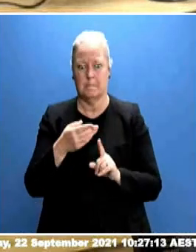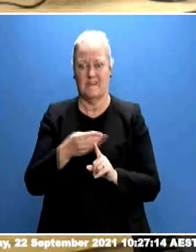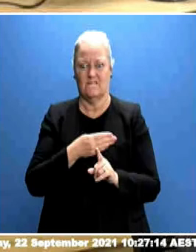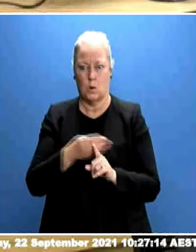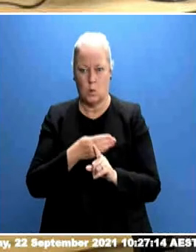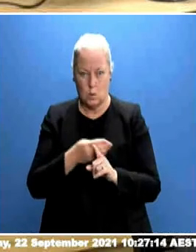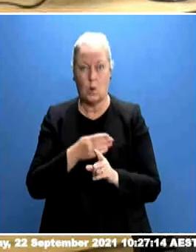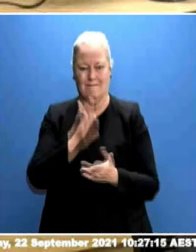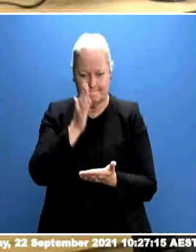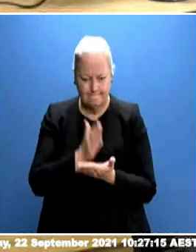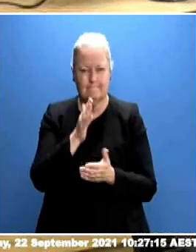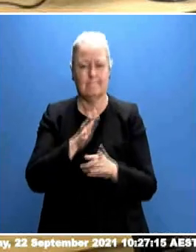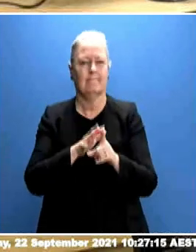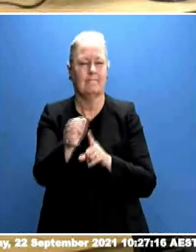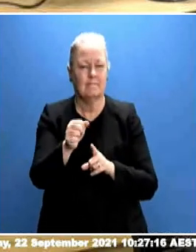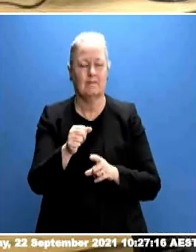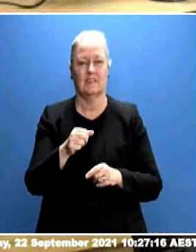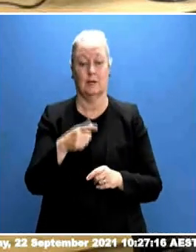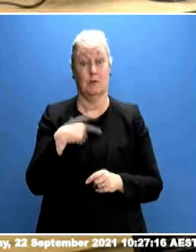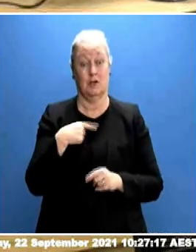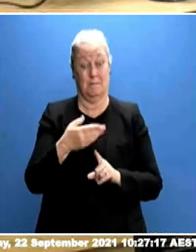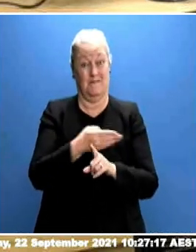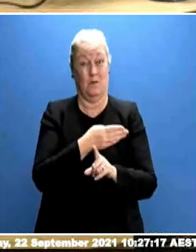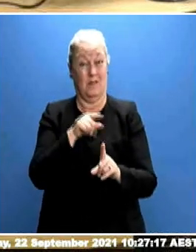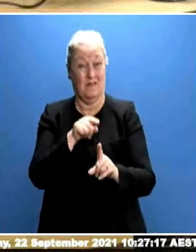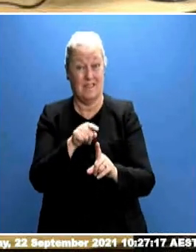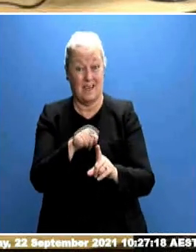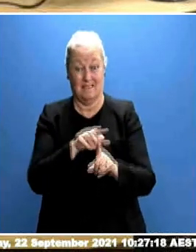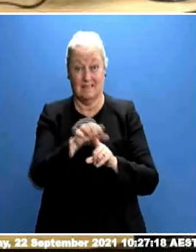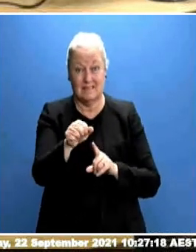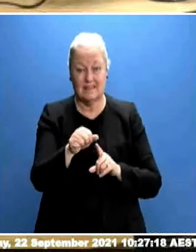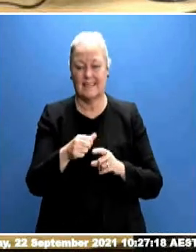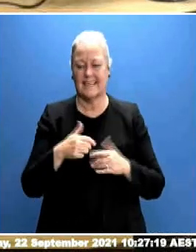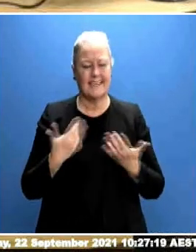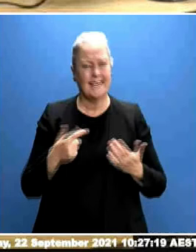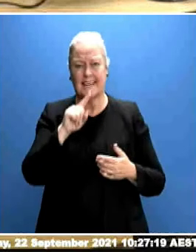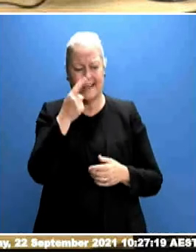because without the diagnosis we were unable to get any therapy and stuff.